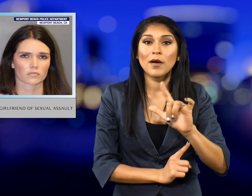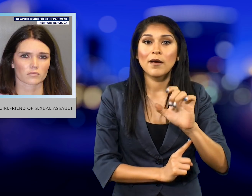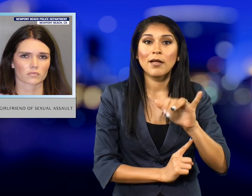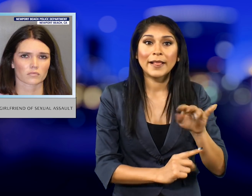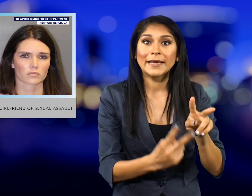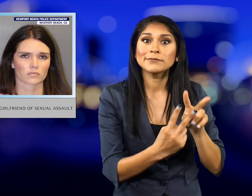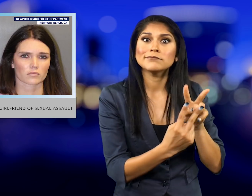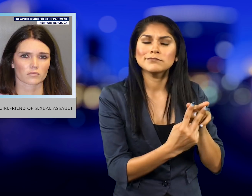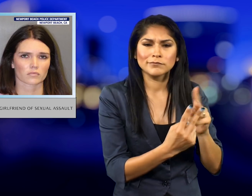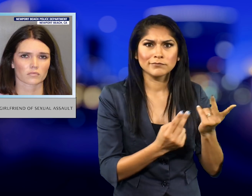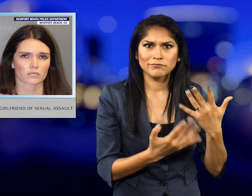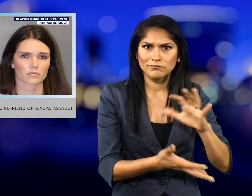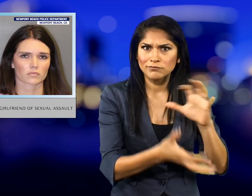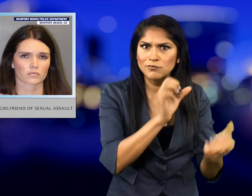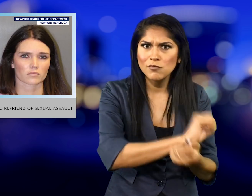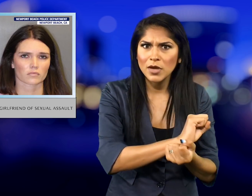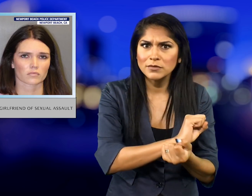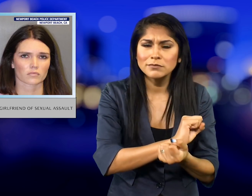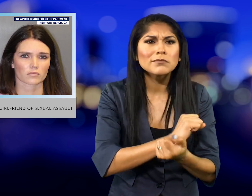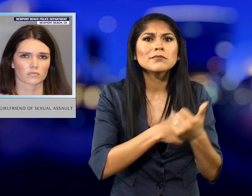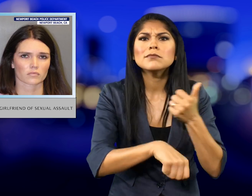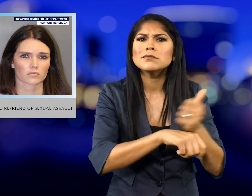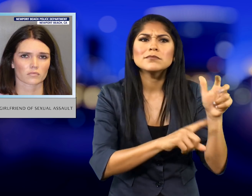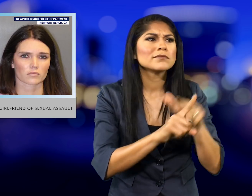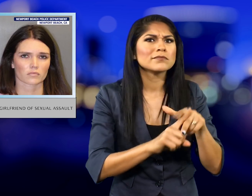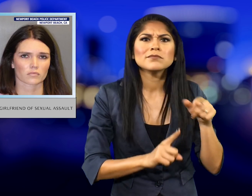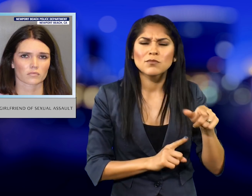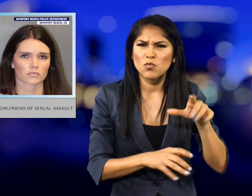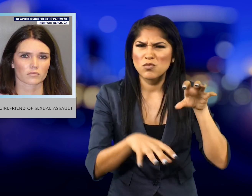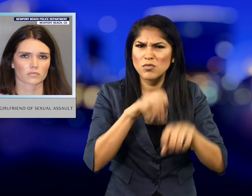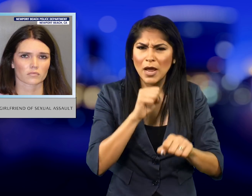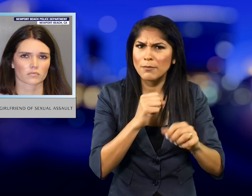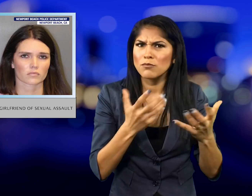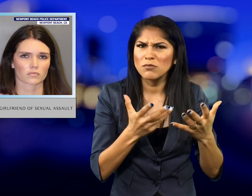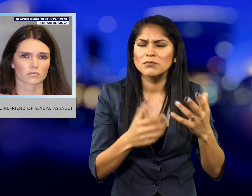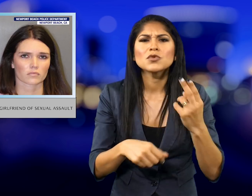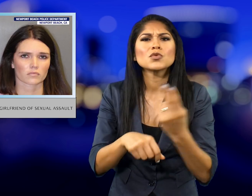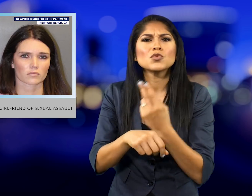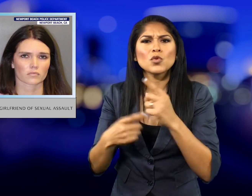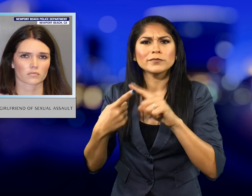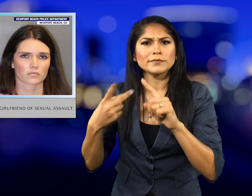They were charged with rape by drugs, assault with intent to commit sexual offenses and